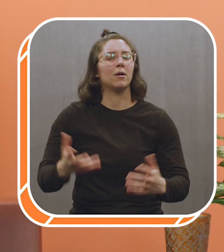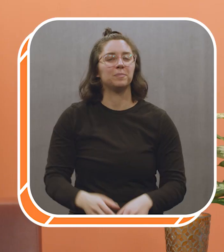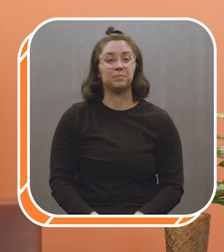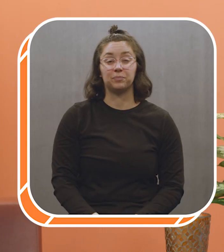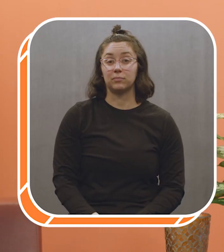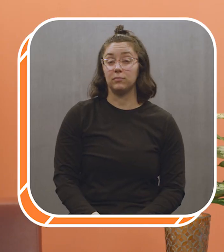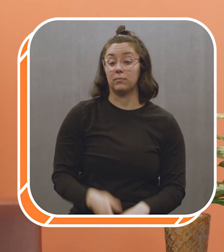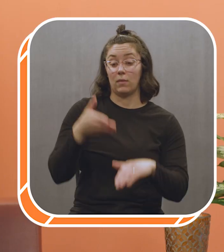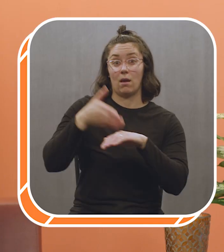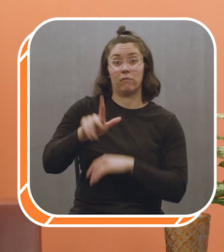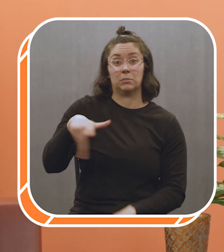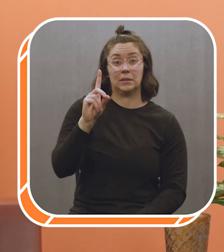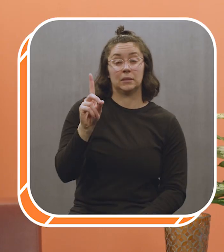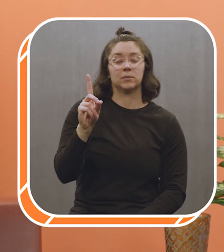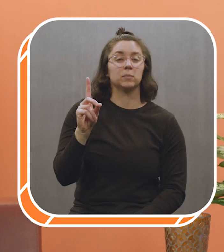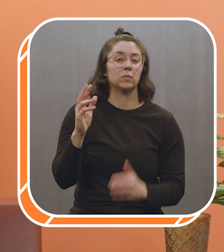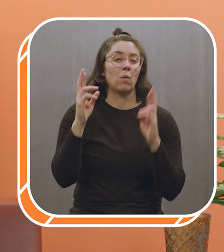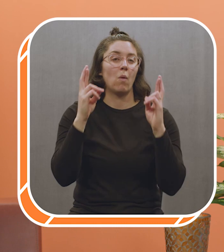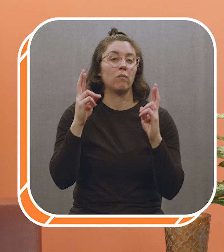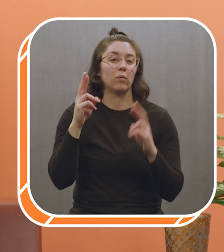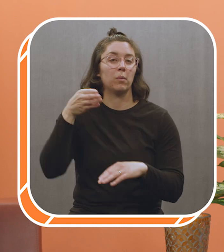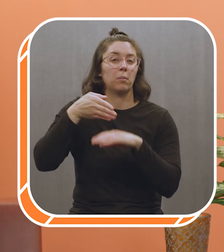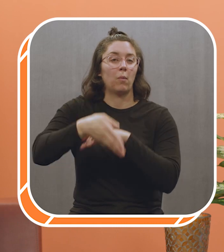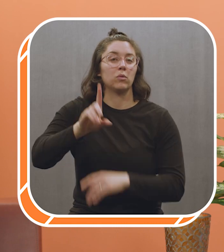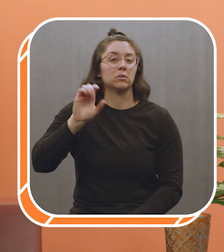Immediately after the PhD, I'm hoping to do a post-doc